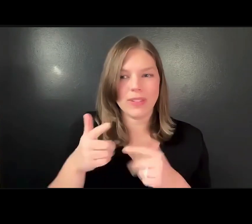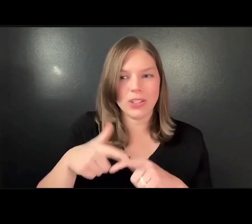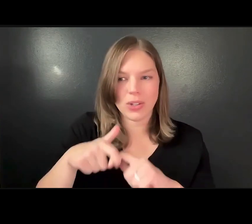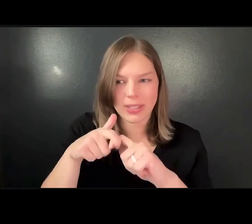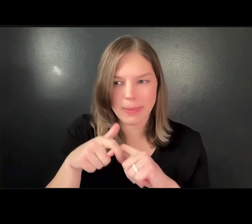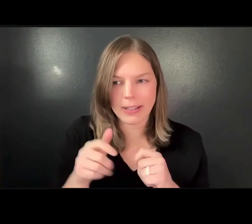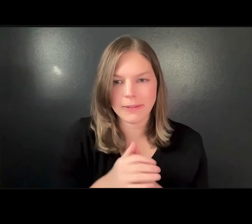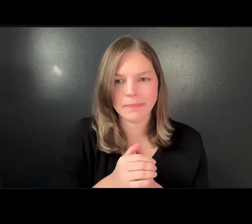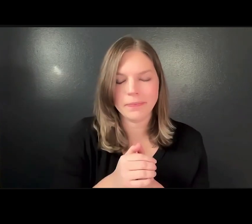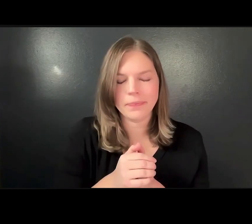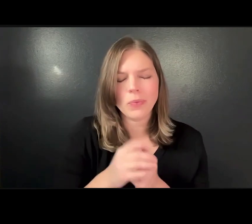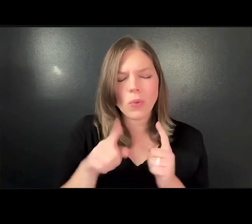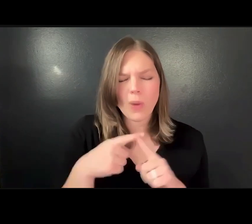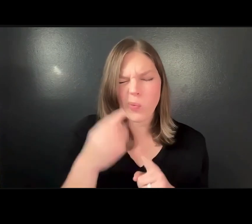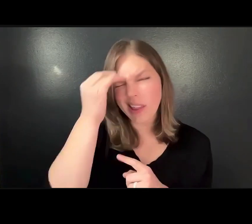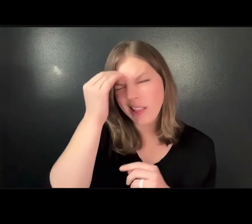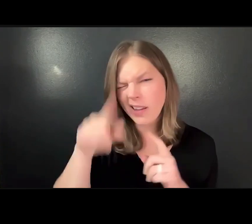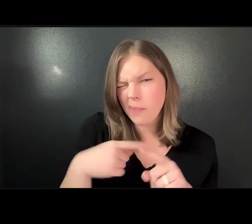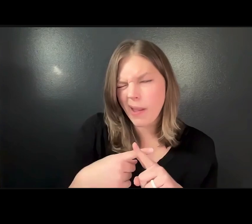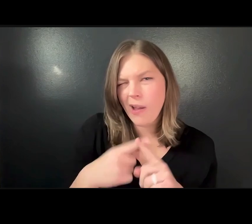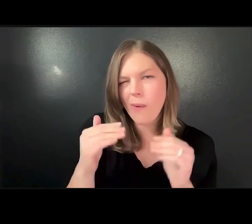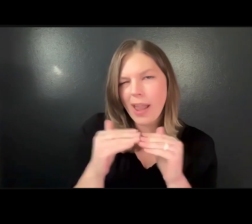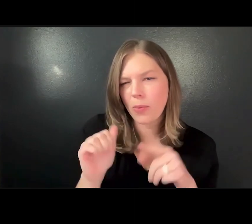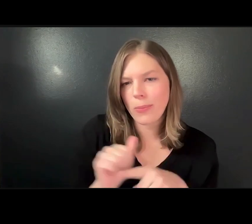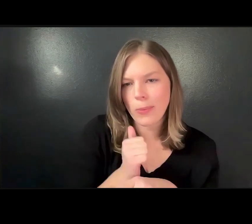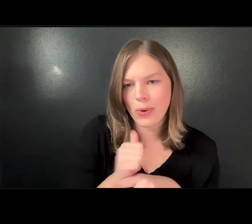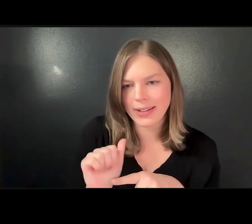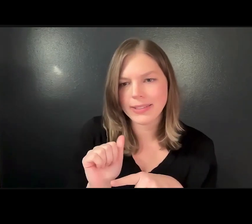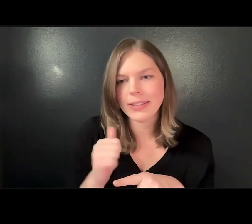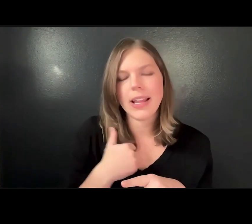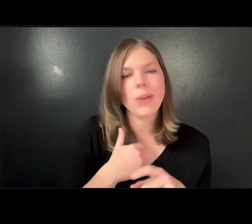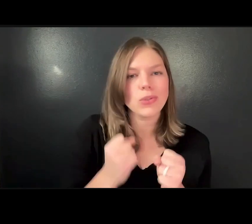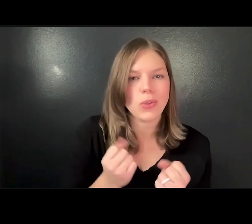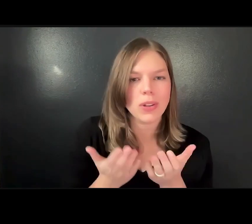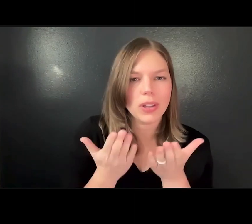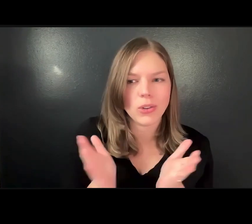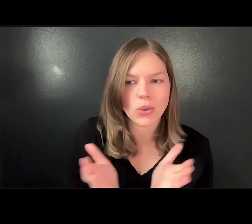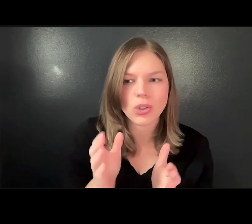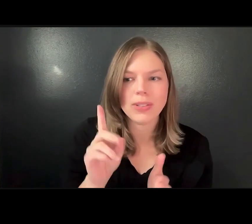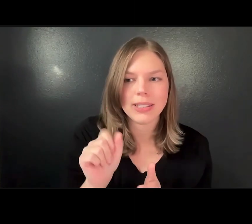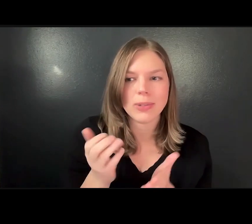may be suspended. As we reframe equitable practices, I would strongly encourage disability service